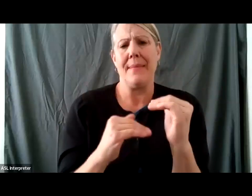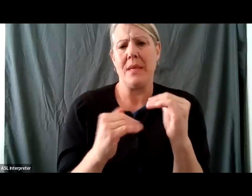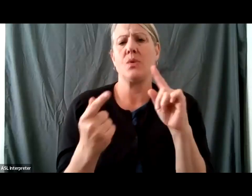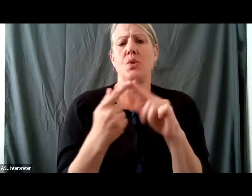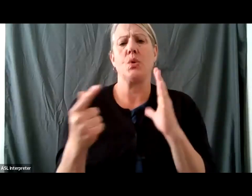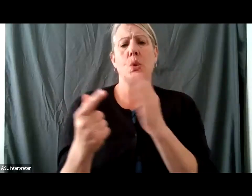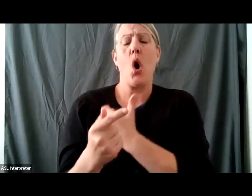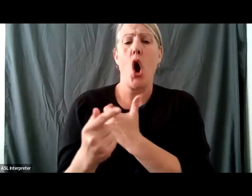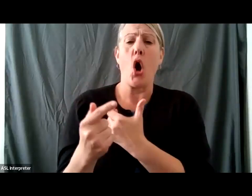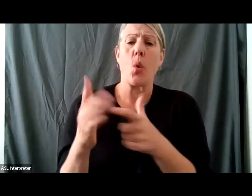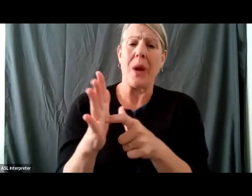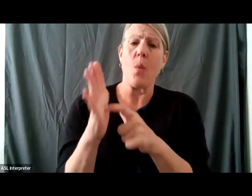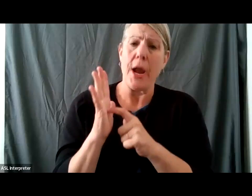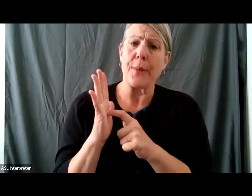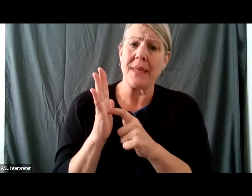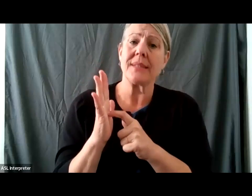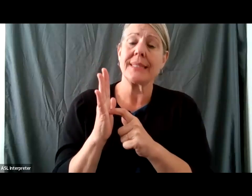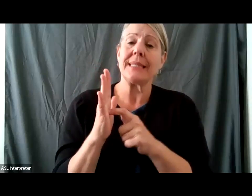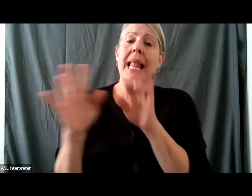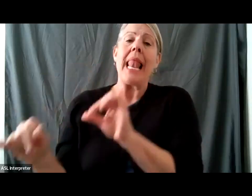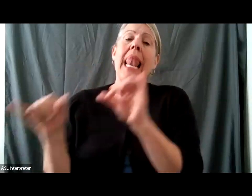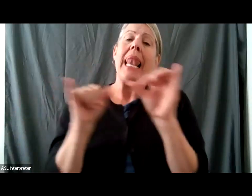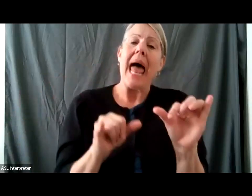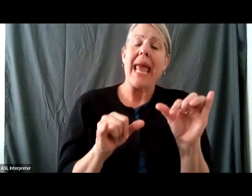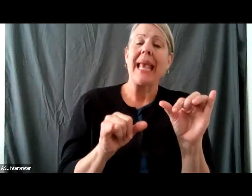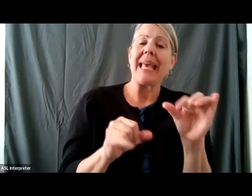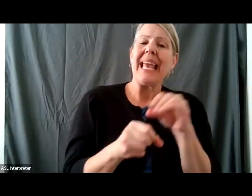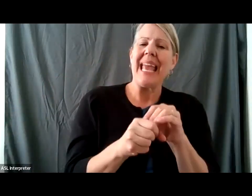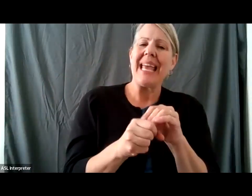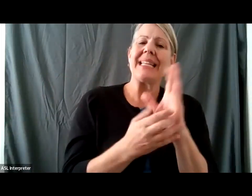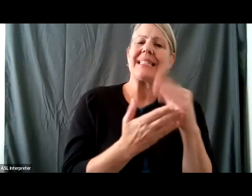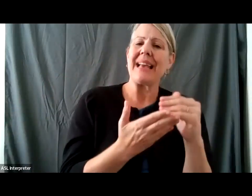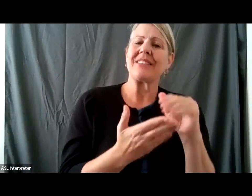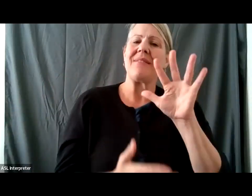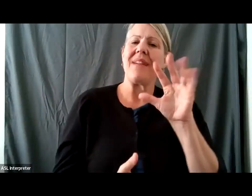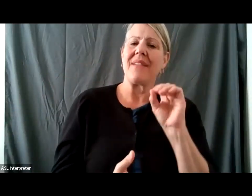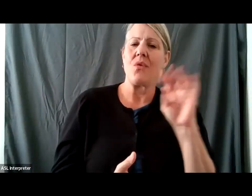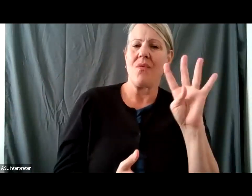Similar to other areas in Section 504 and the ADA.